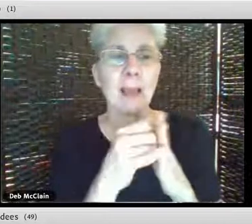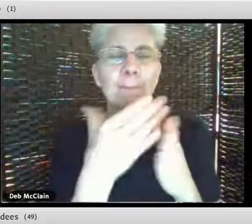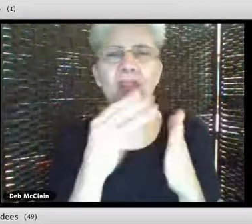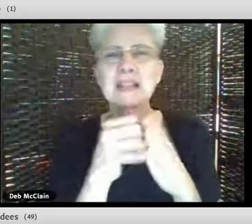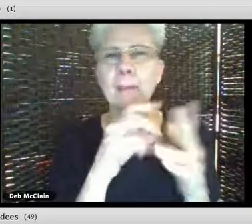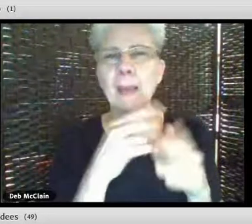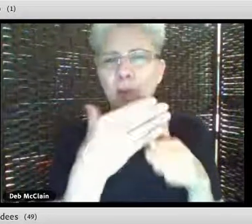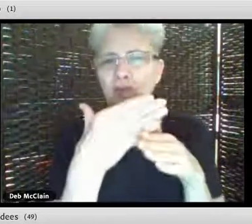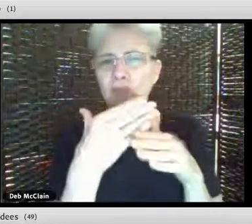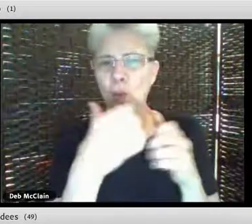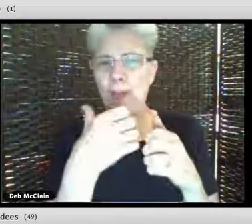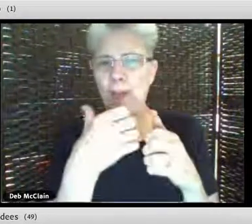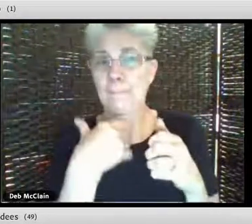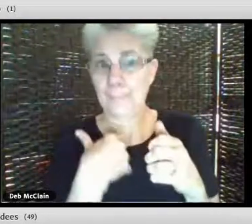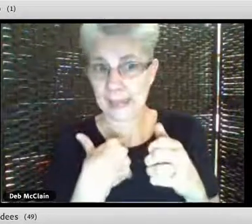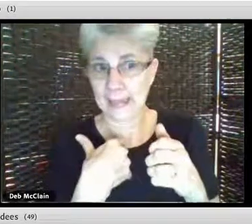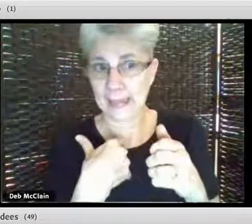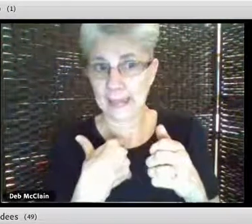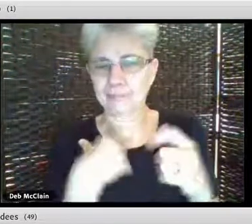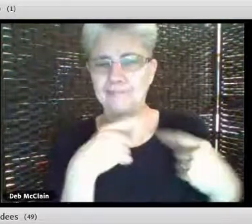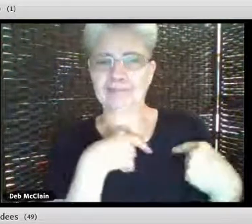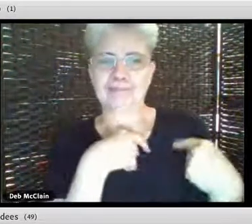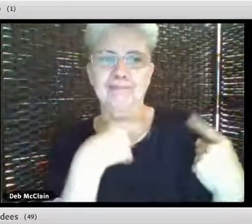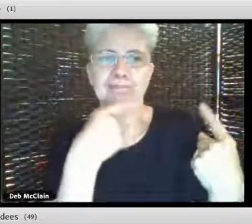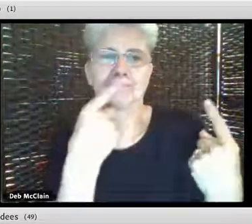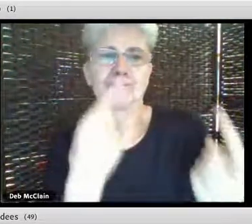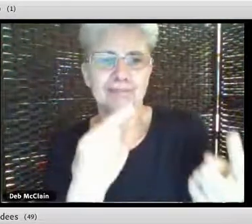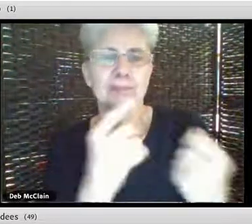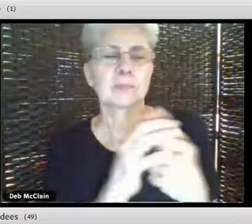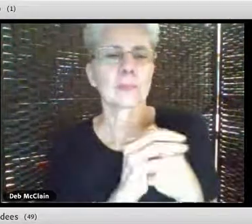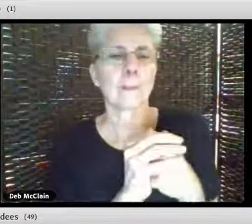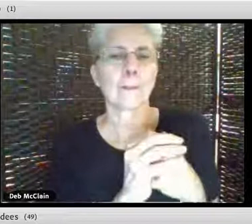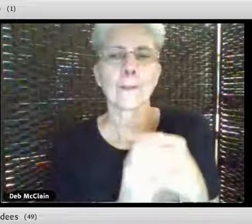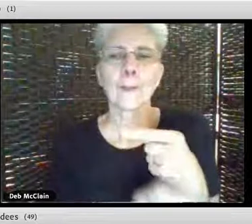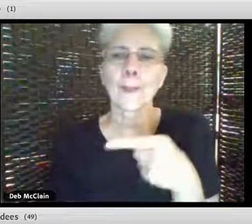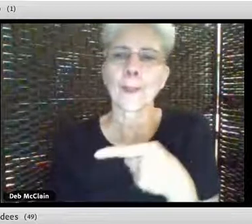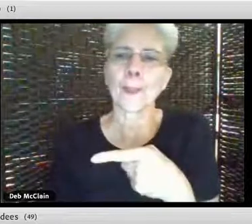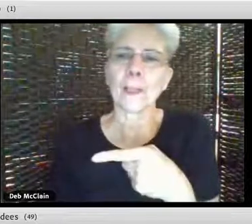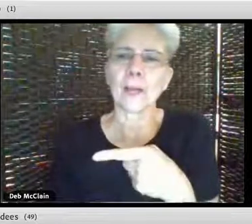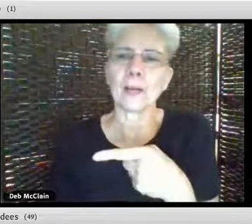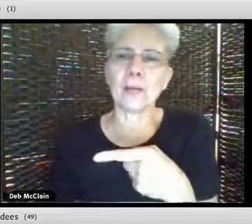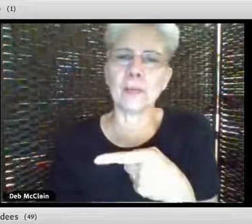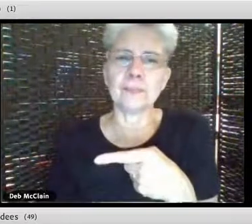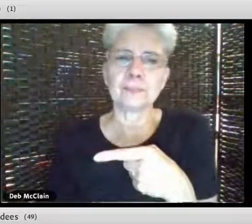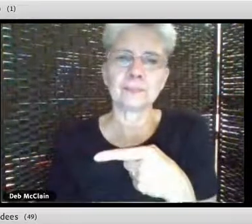so these are things that people have shared with me over time. Recent, again, like I said,